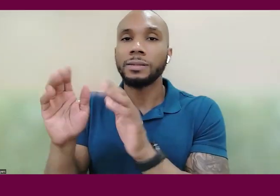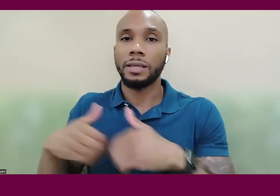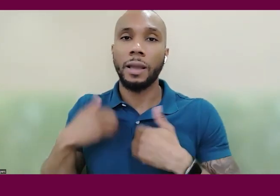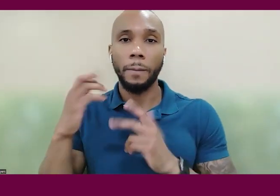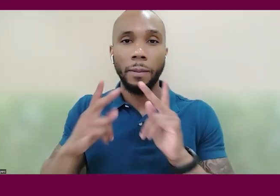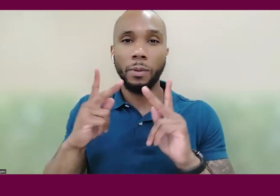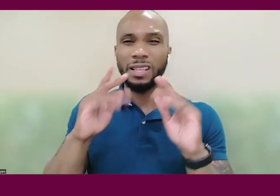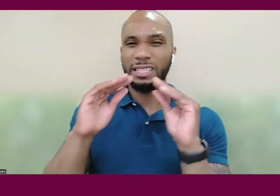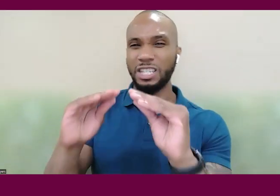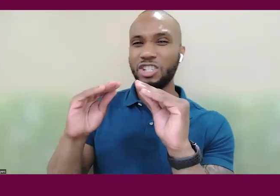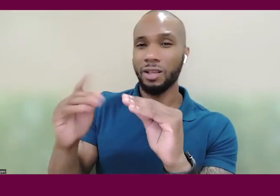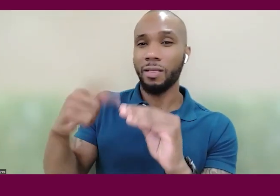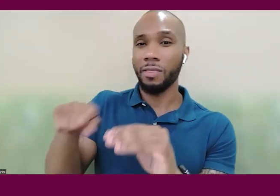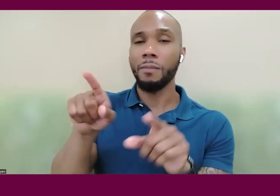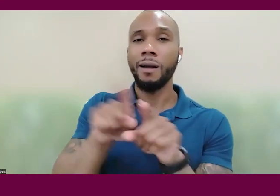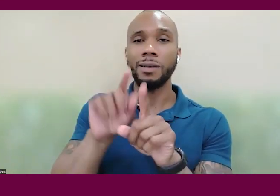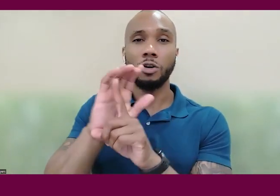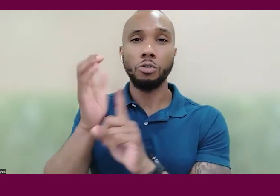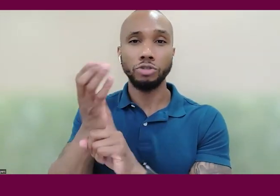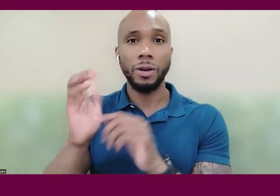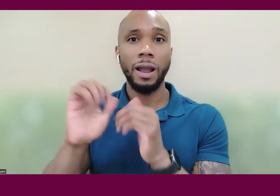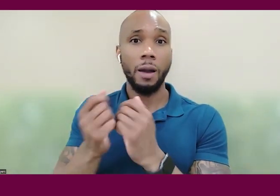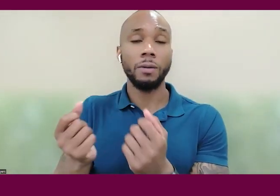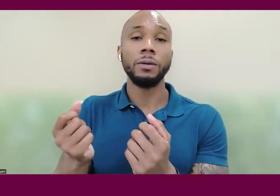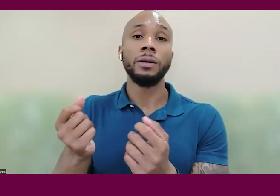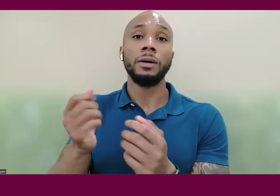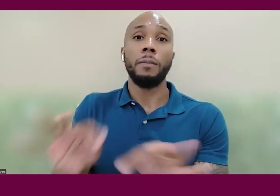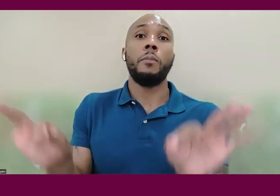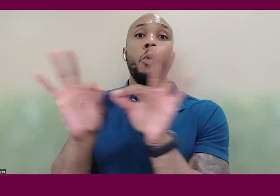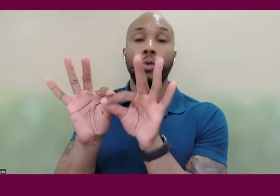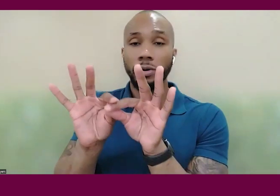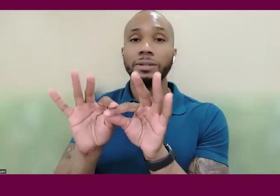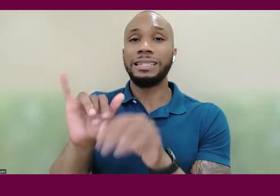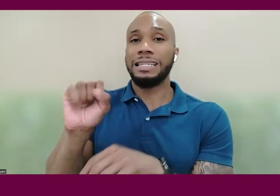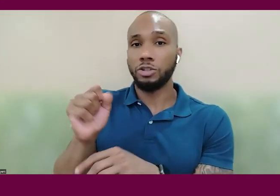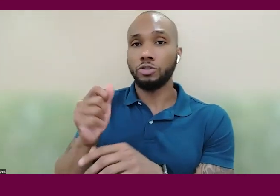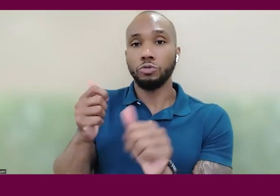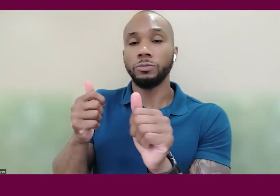them as a culture how important it is to keep up with this work.